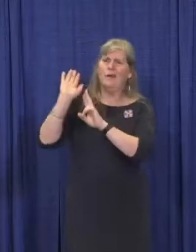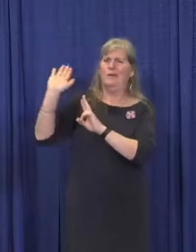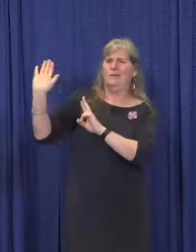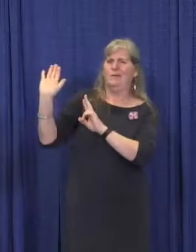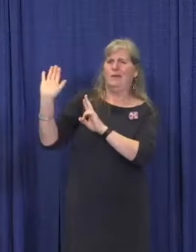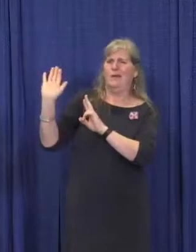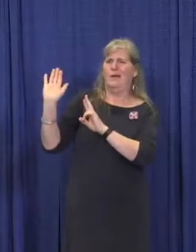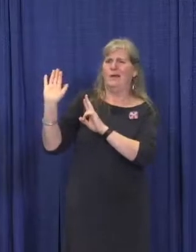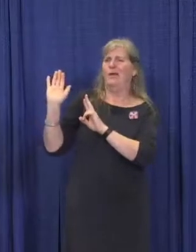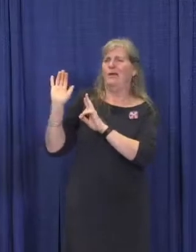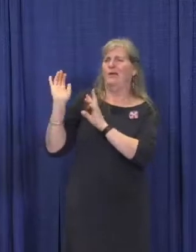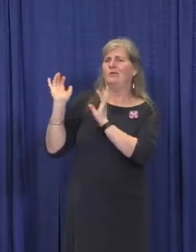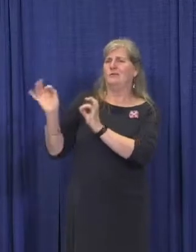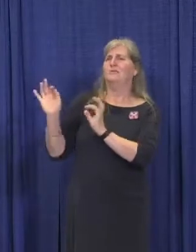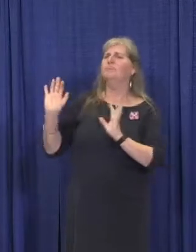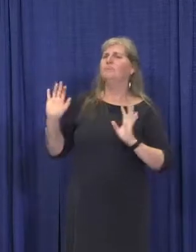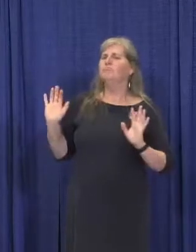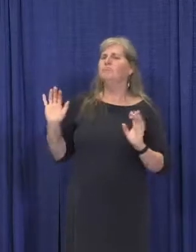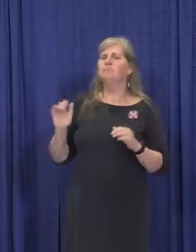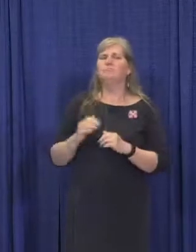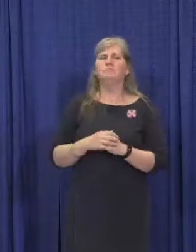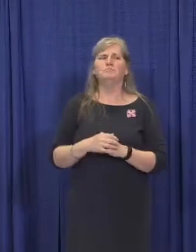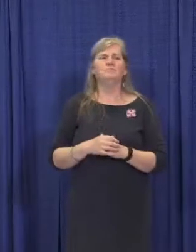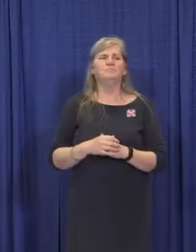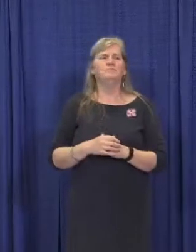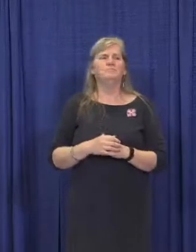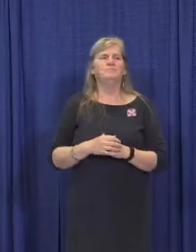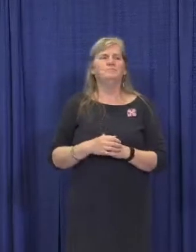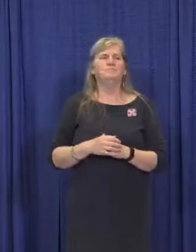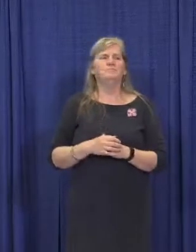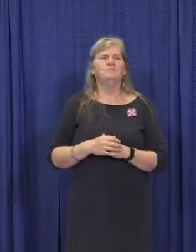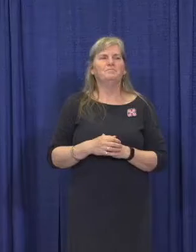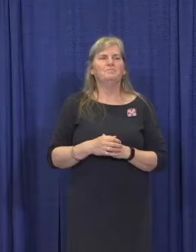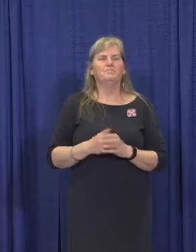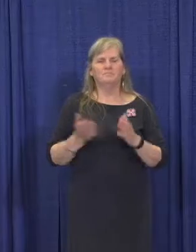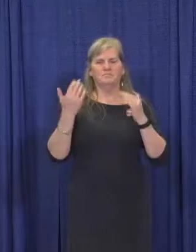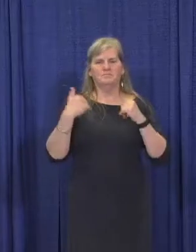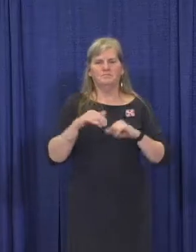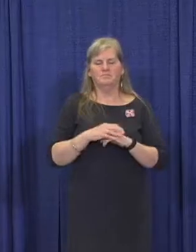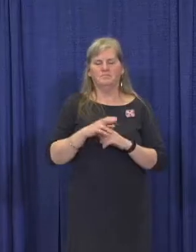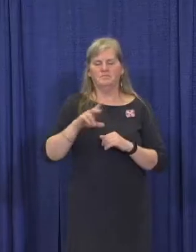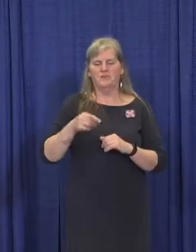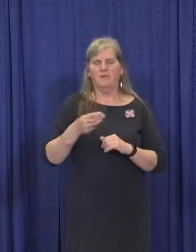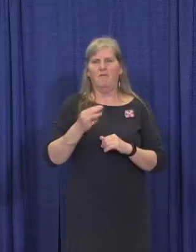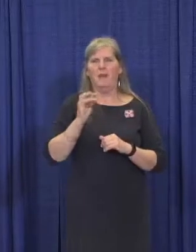jurisdiction has big tough decisions to make. Pat: We will now move to